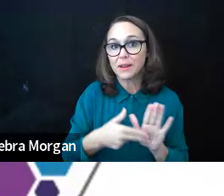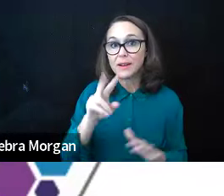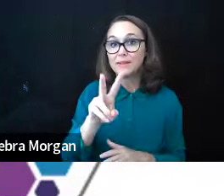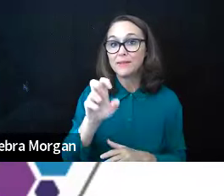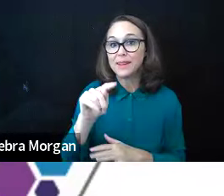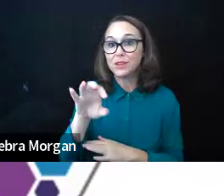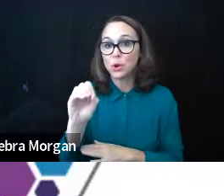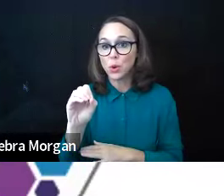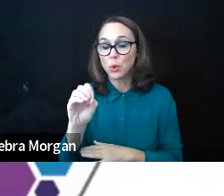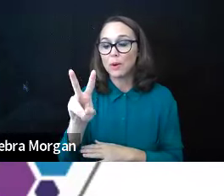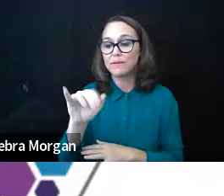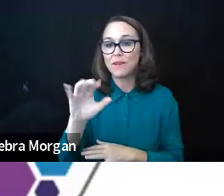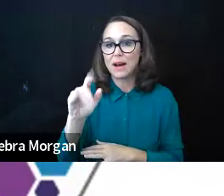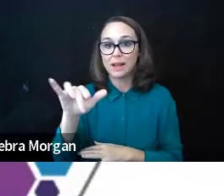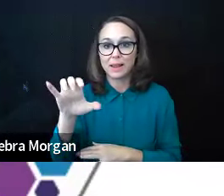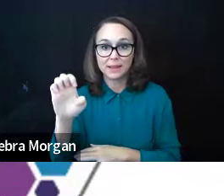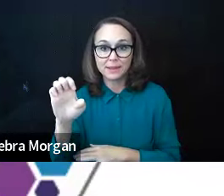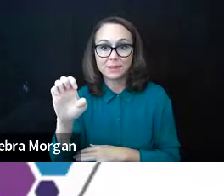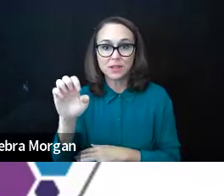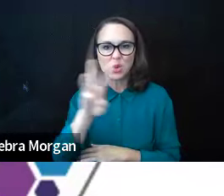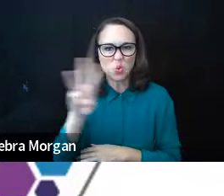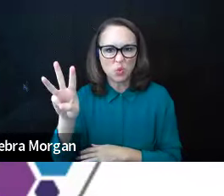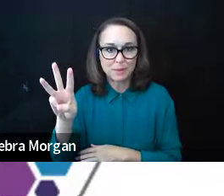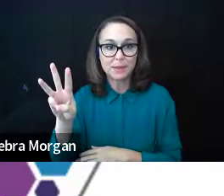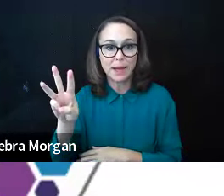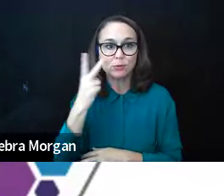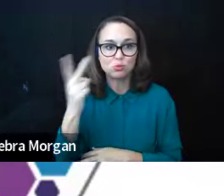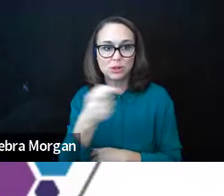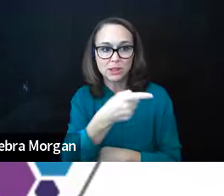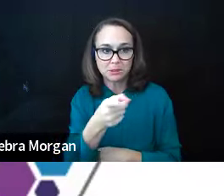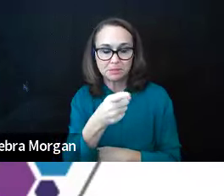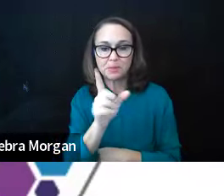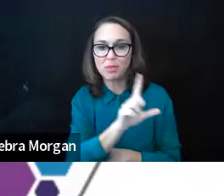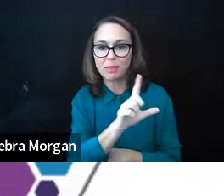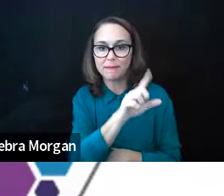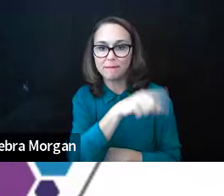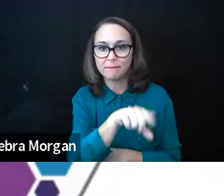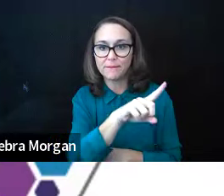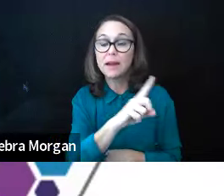the website here on the left-hand side of your screen, we have a Violence Prevention in Practice